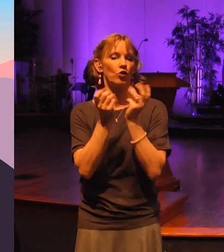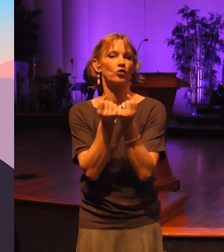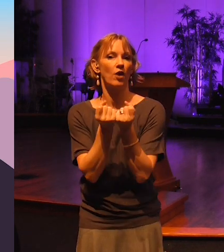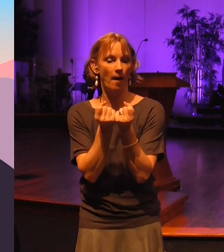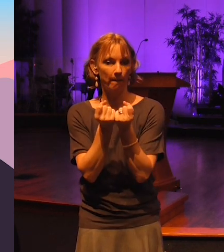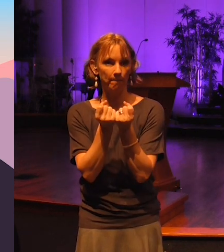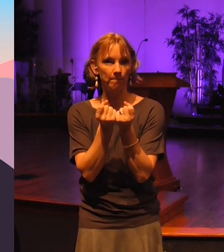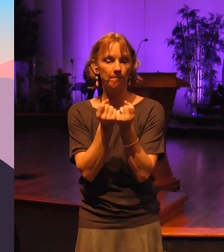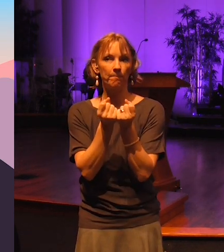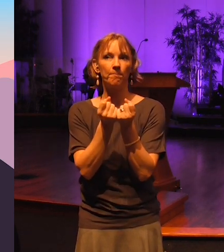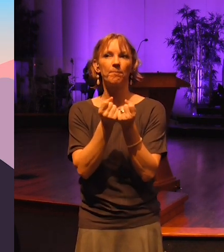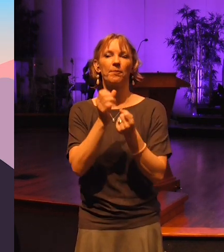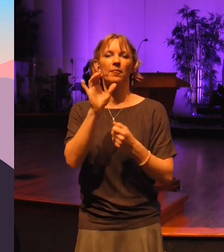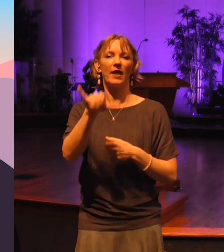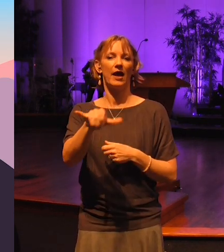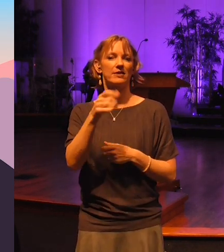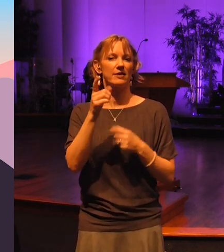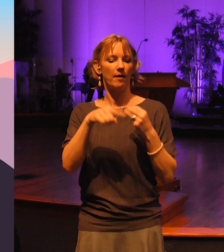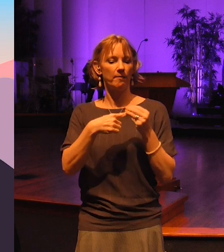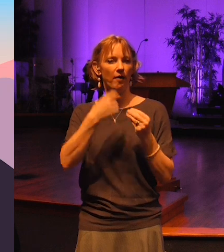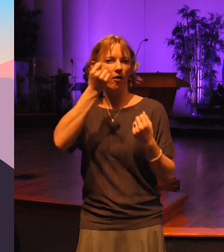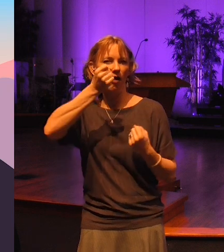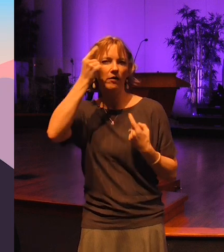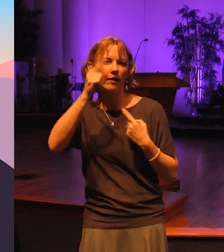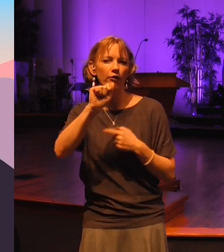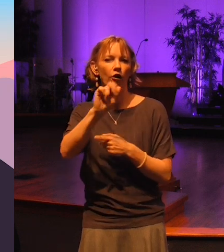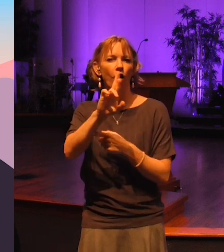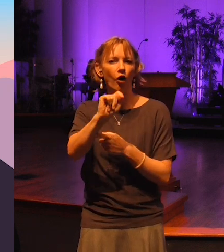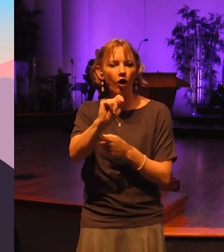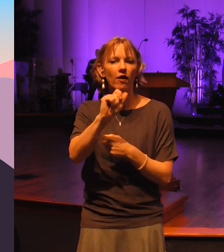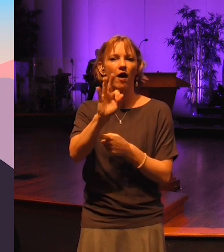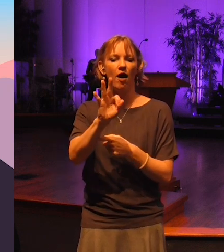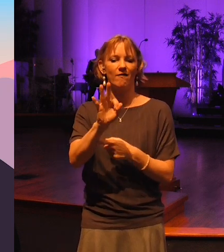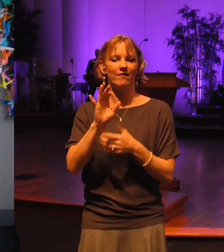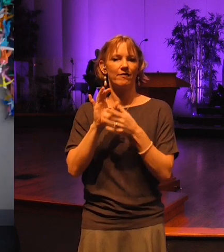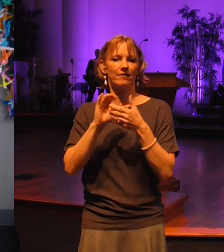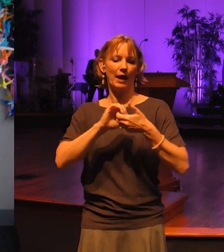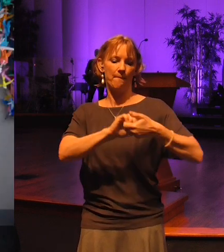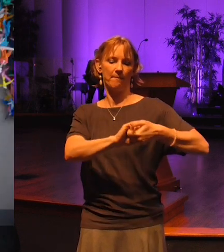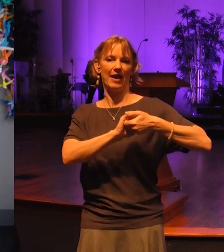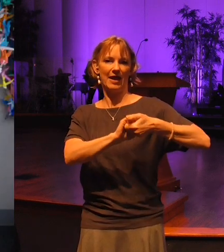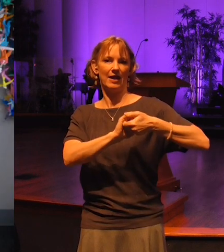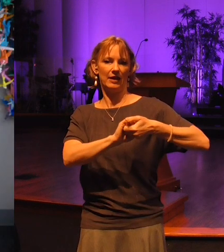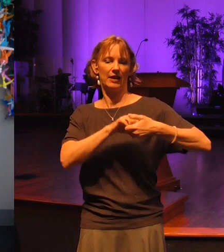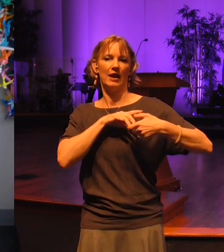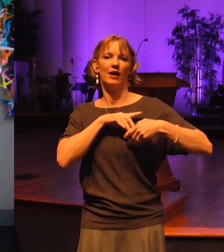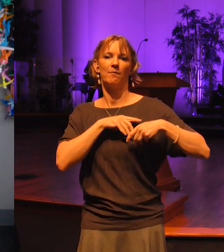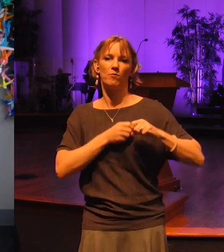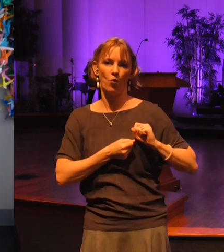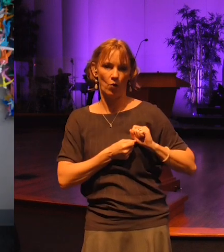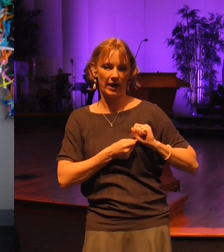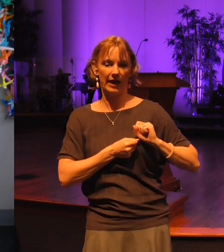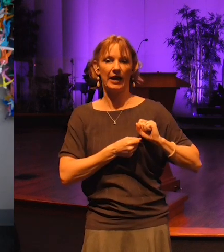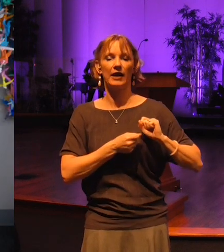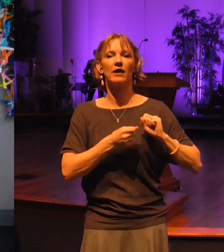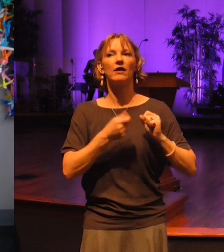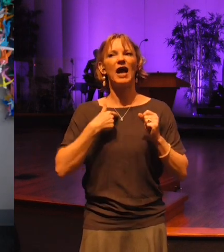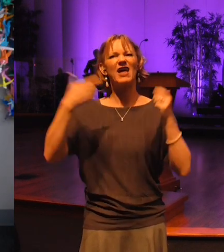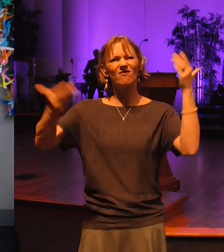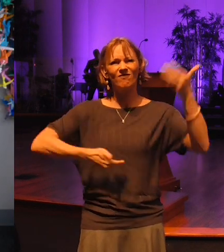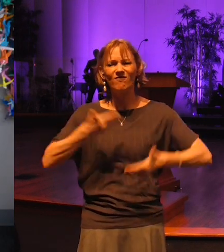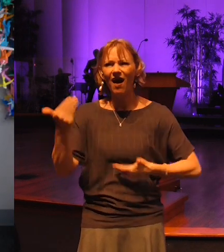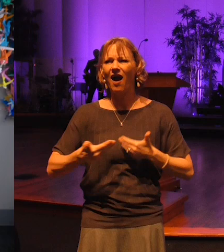that's on understanding the art of companioning mourning so I invite you all tell your friends if